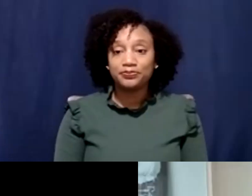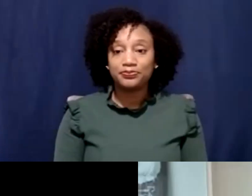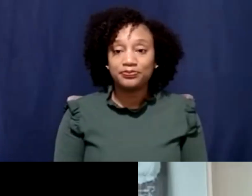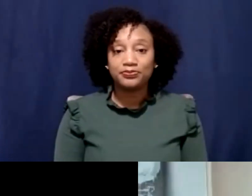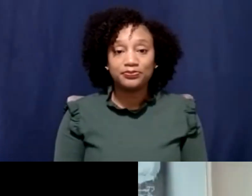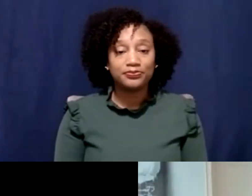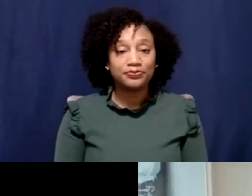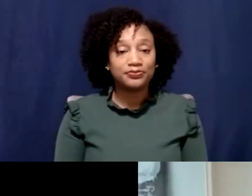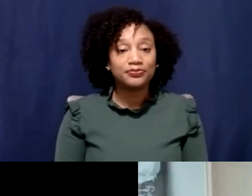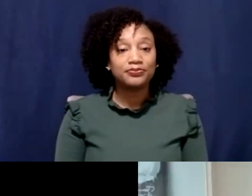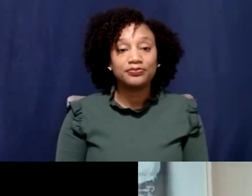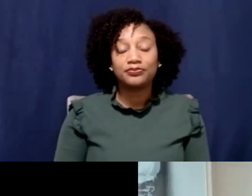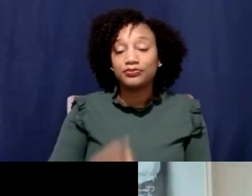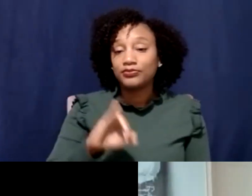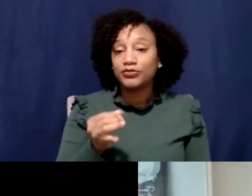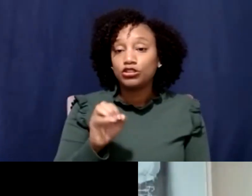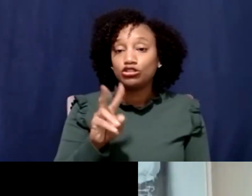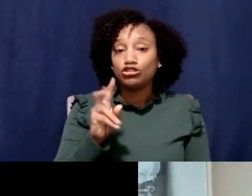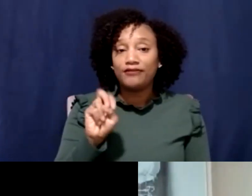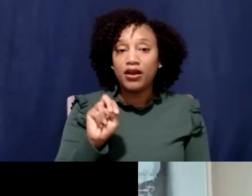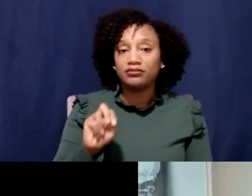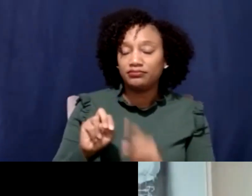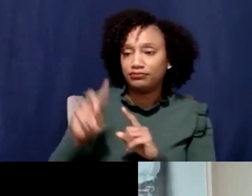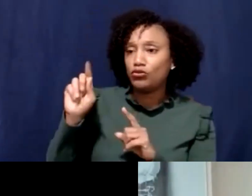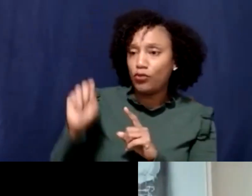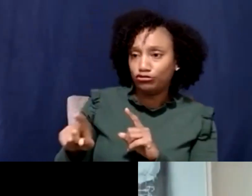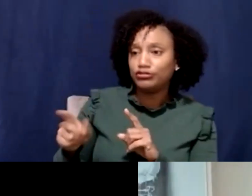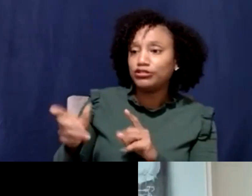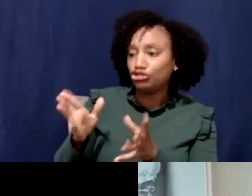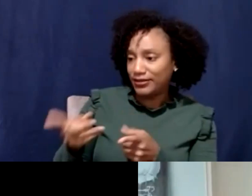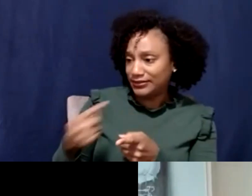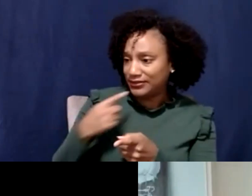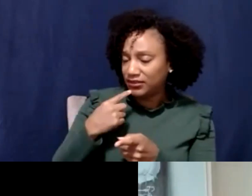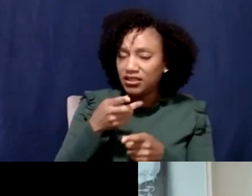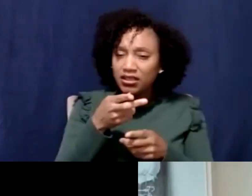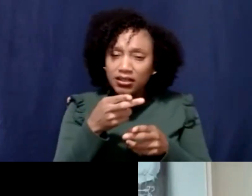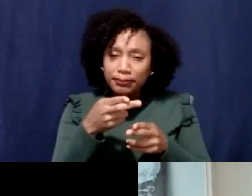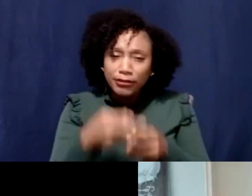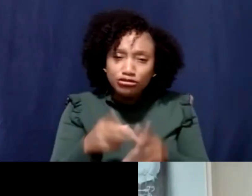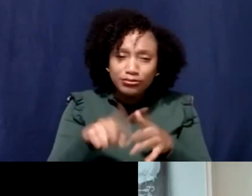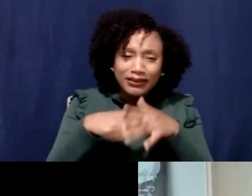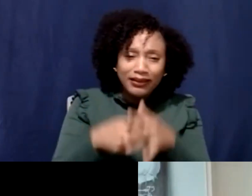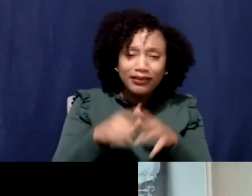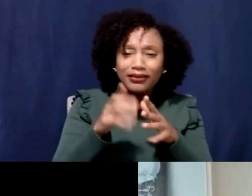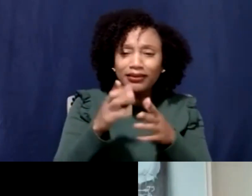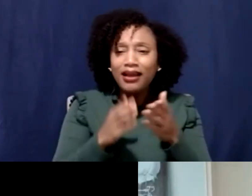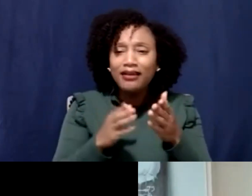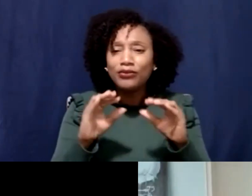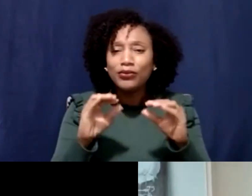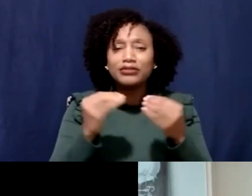There is a question in the chat. It says at the beginning, you mentioned that there's an organizational counterpart to this grant.